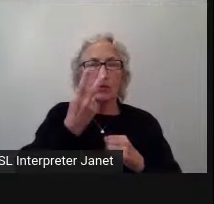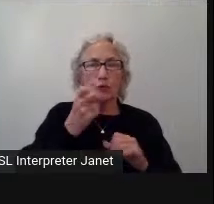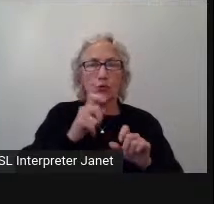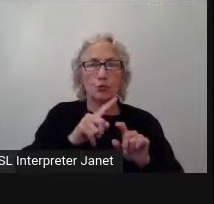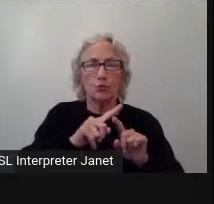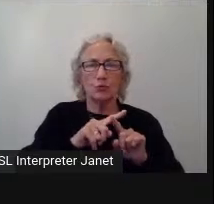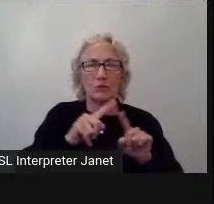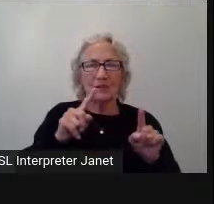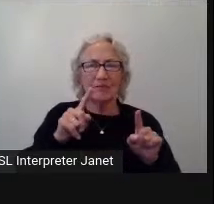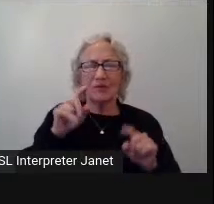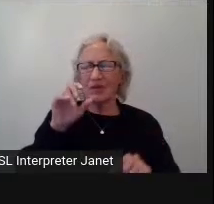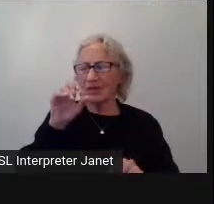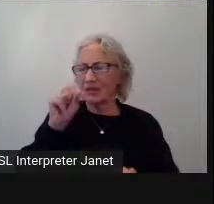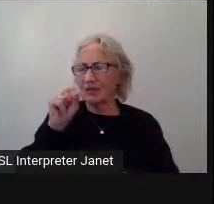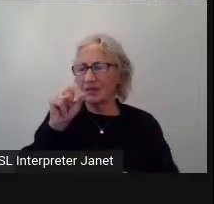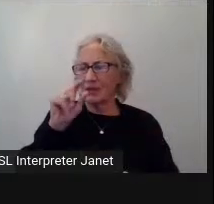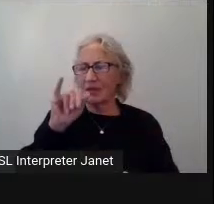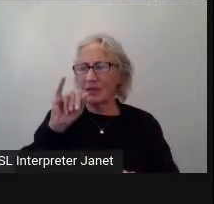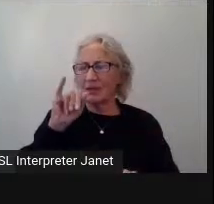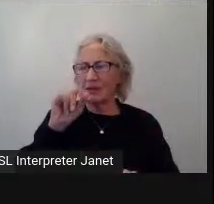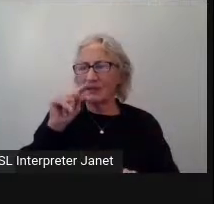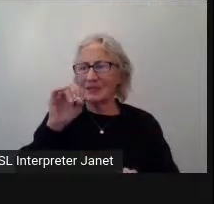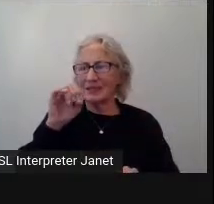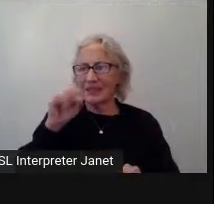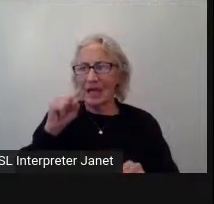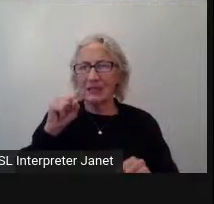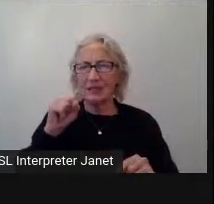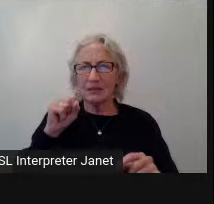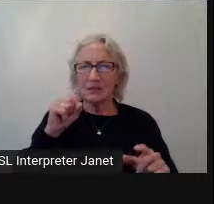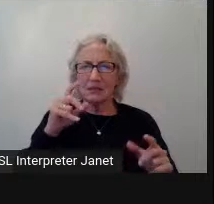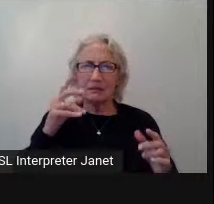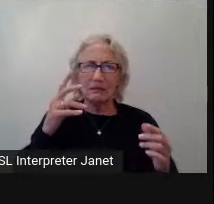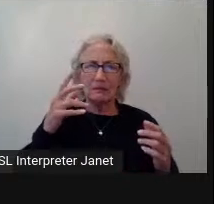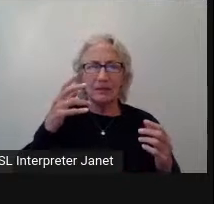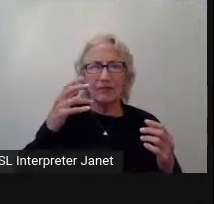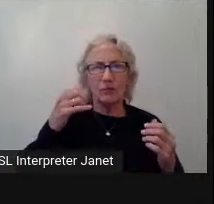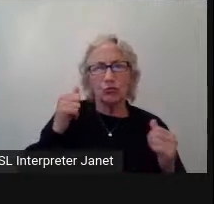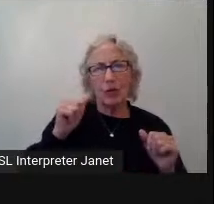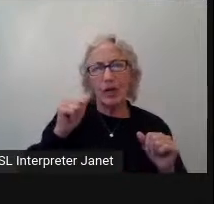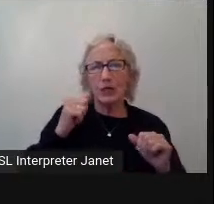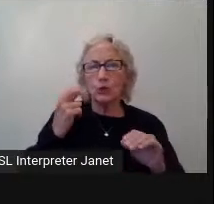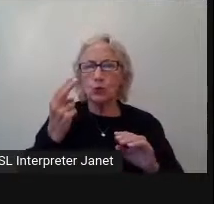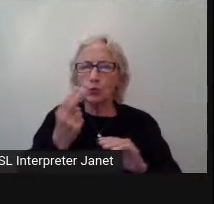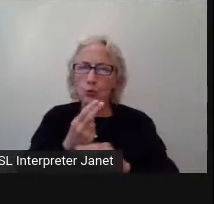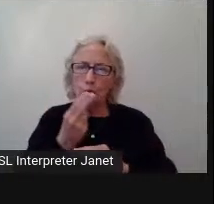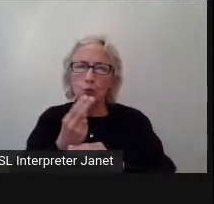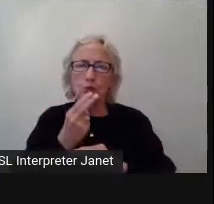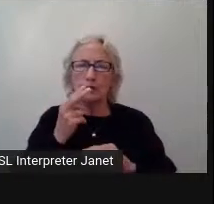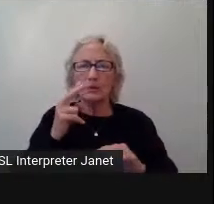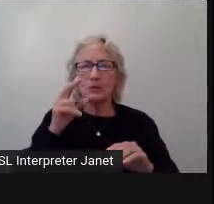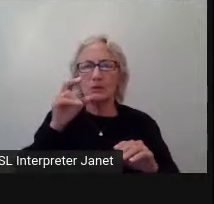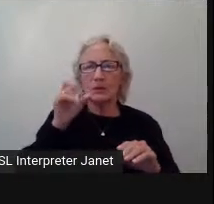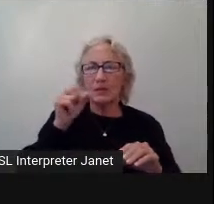of view user experience and accessibility is probably two sides of the same thing. We want people to use your website in